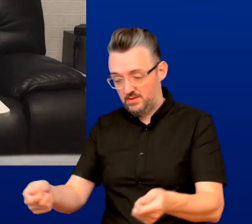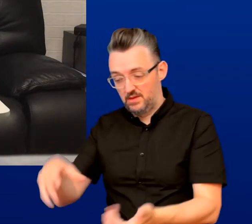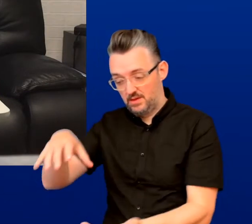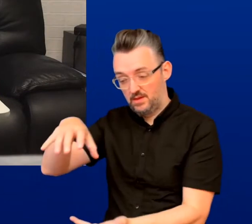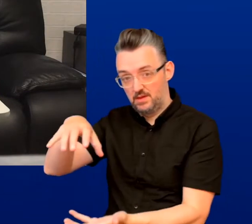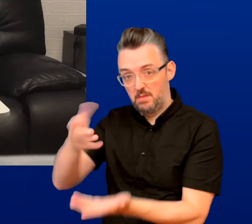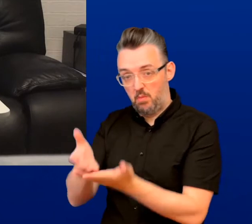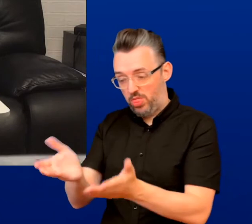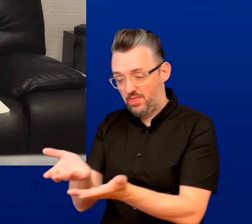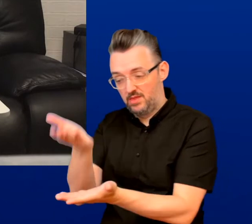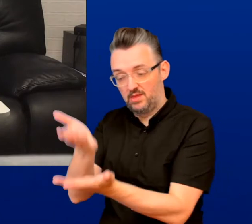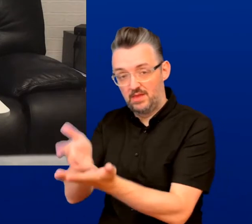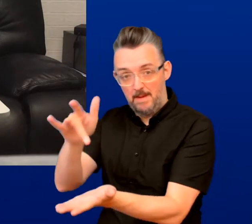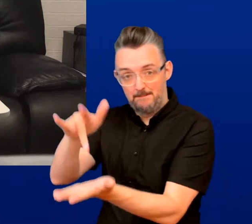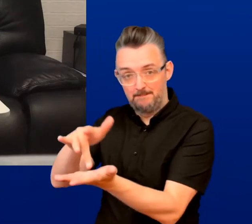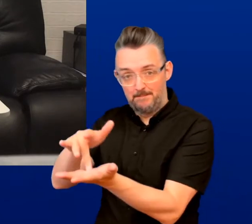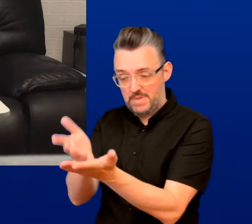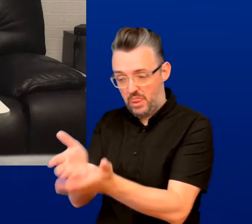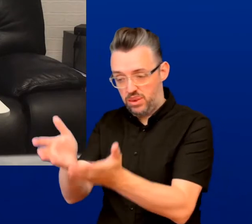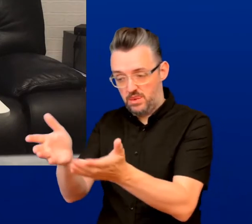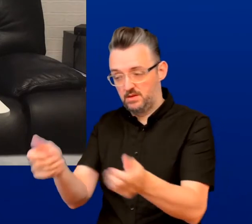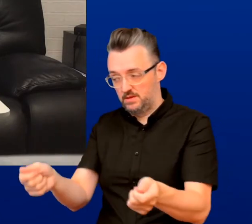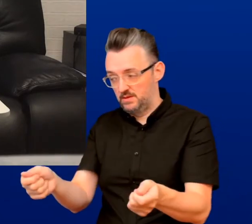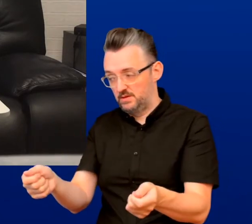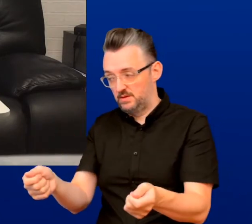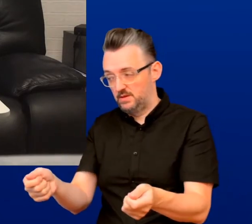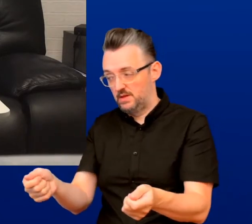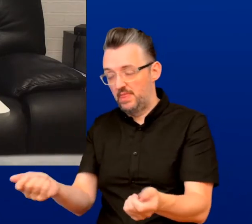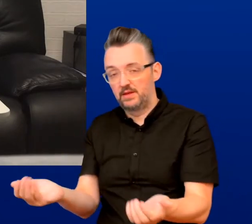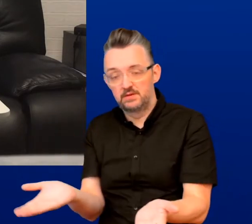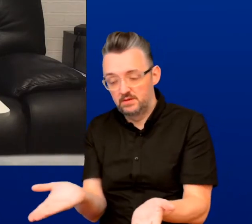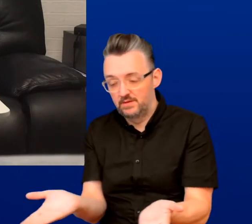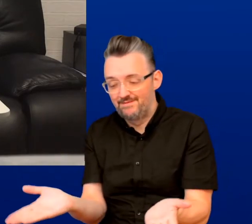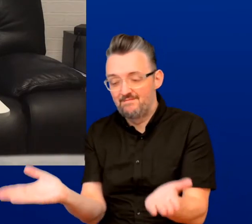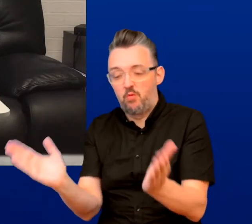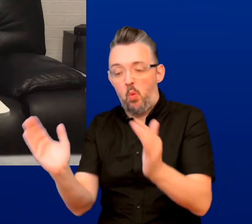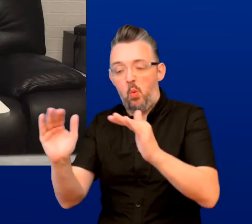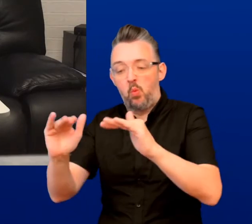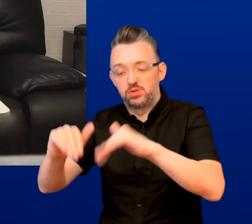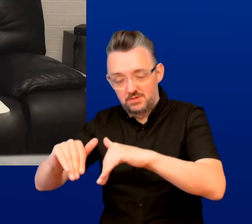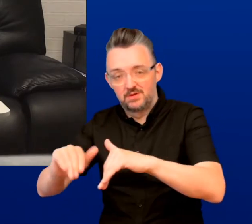cling film and then fold your cling-film